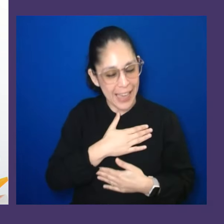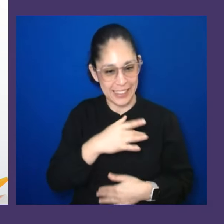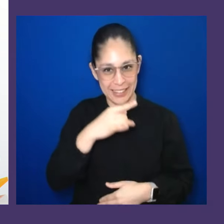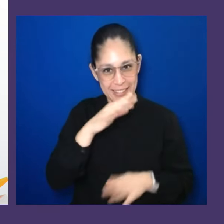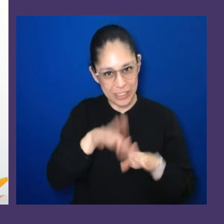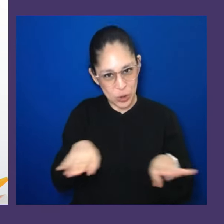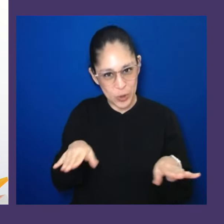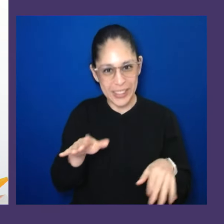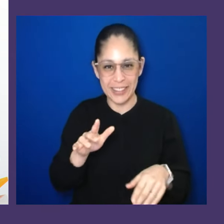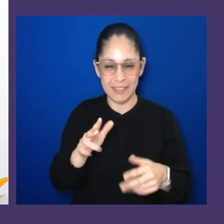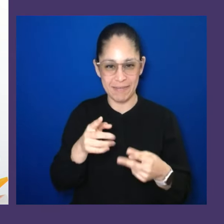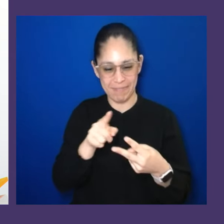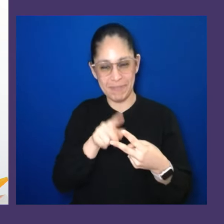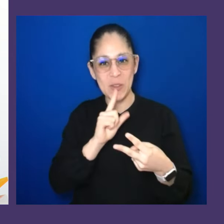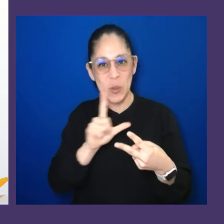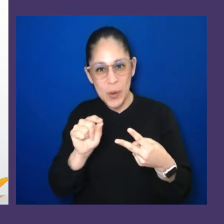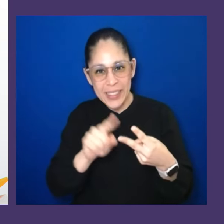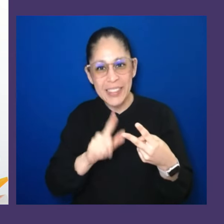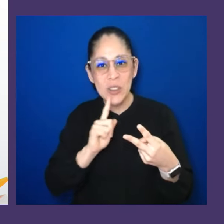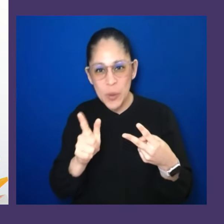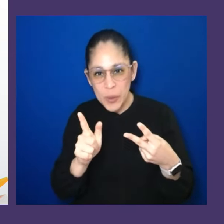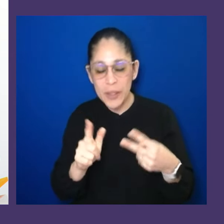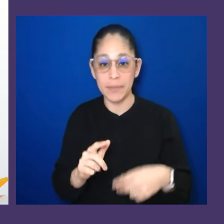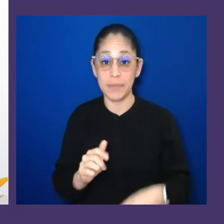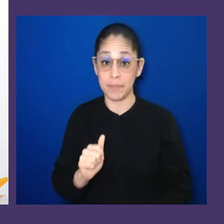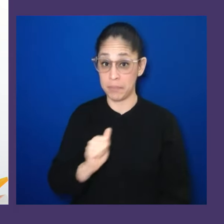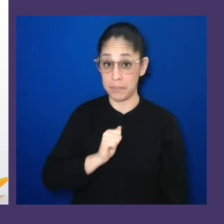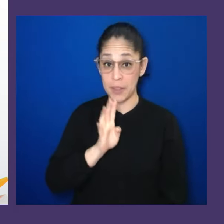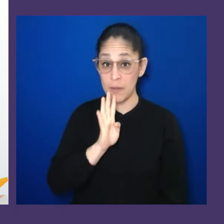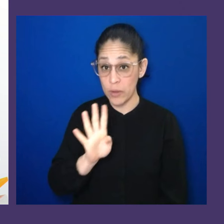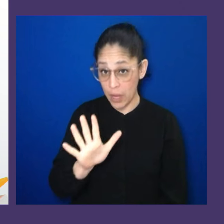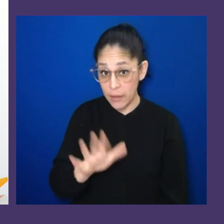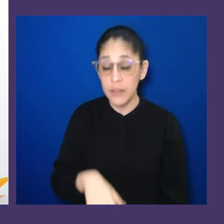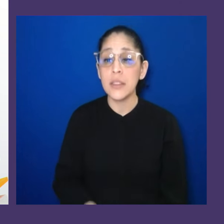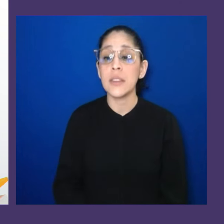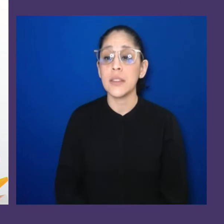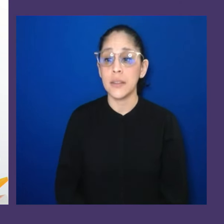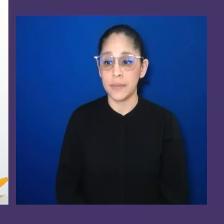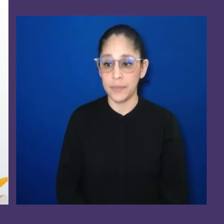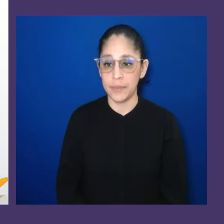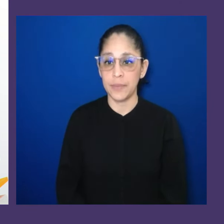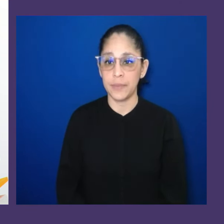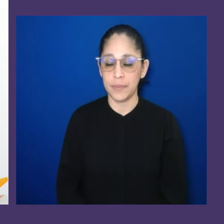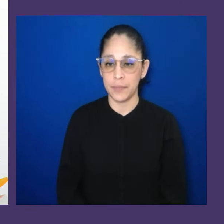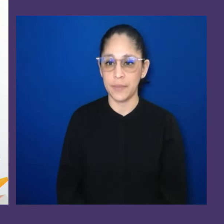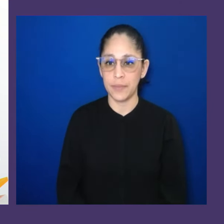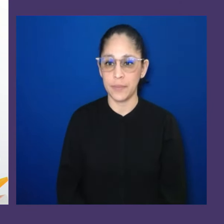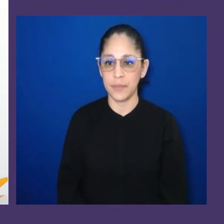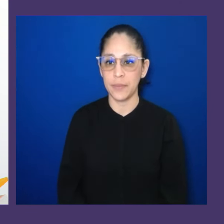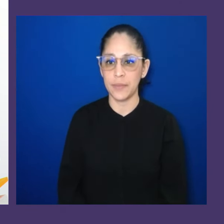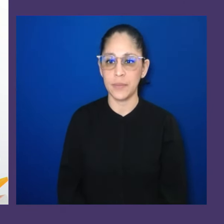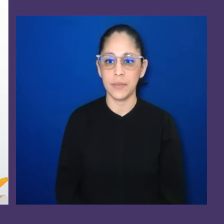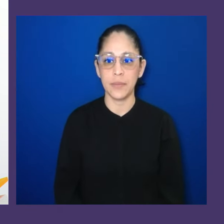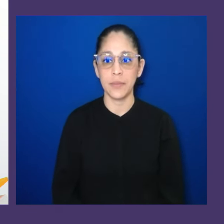I am 45 years old. Four years ago, riding my mountain bike.